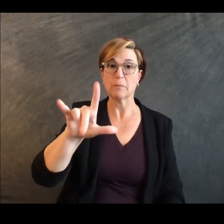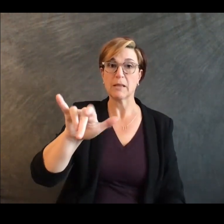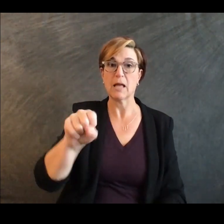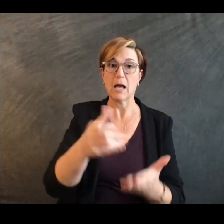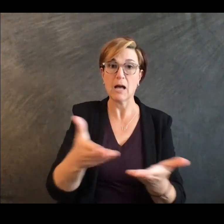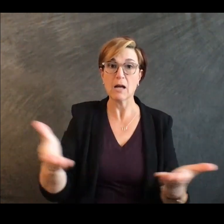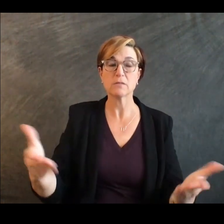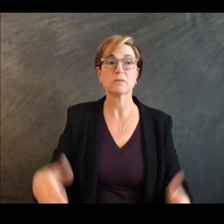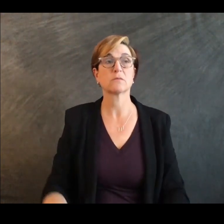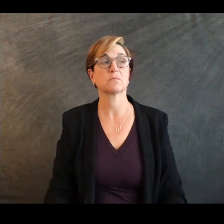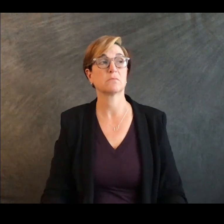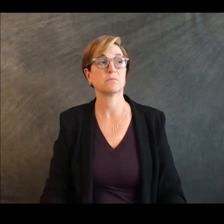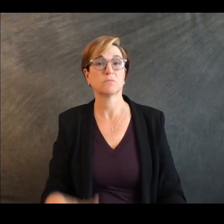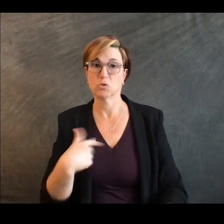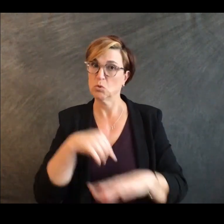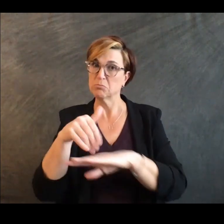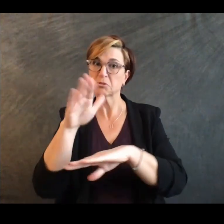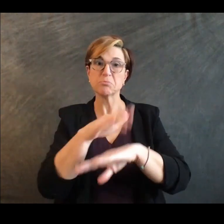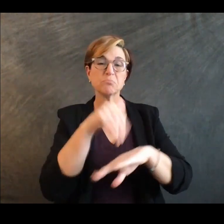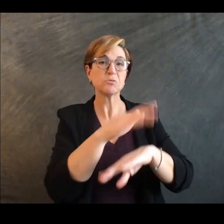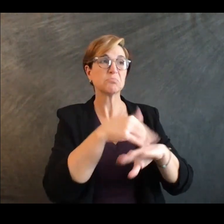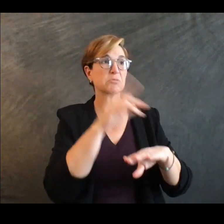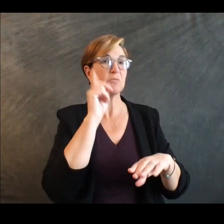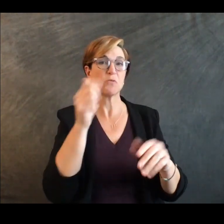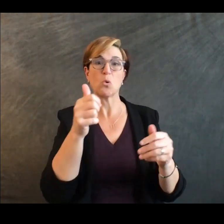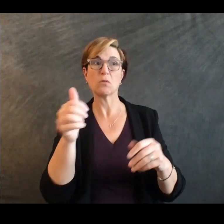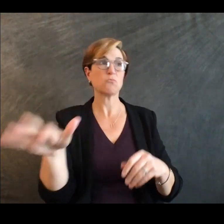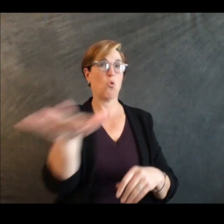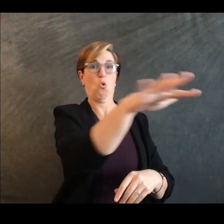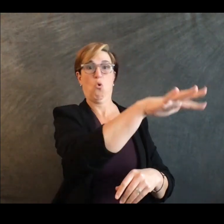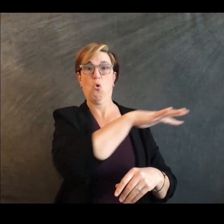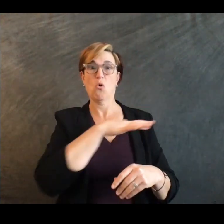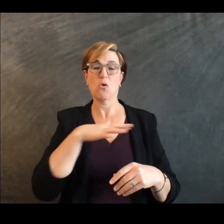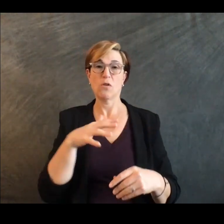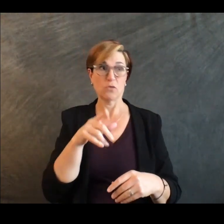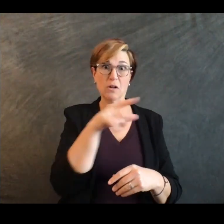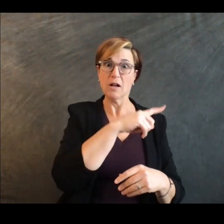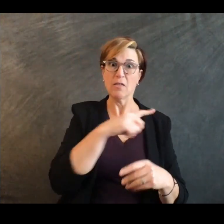everybody like they never thought possible but we'll ensure that we can